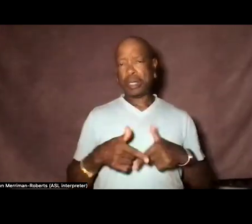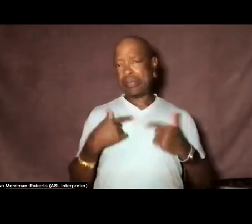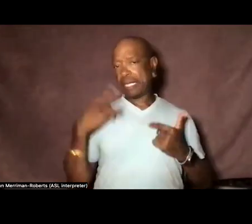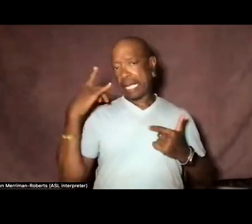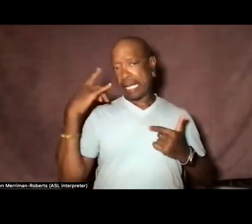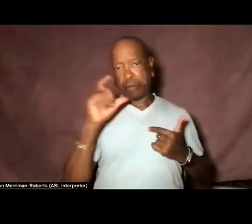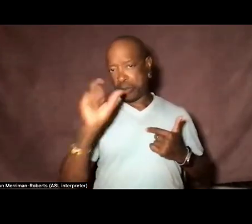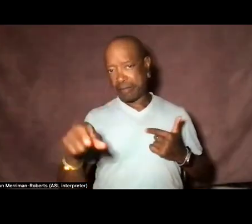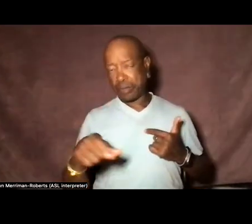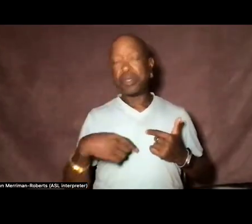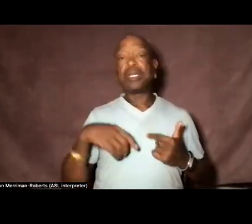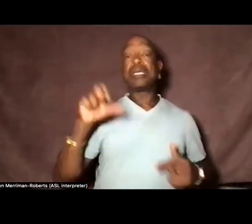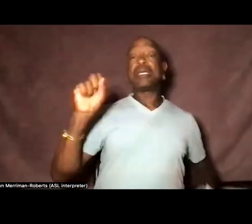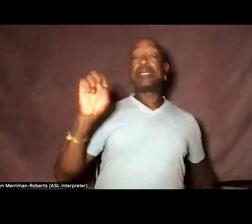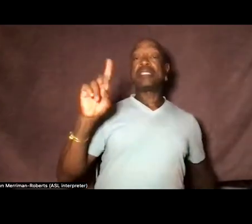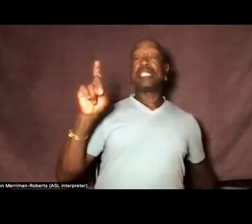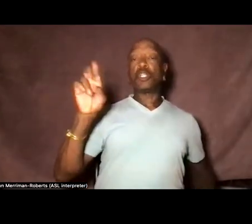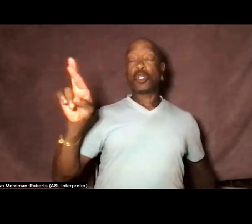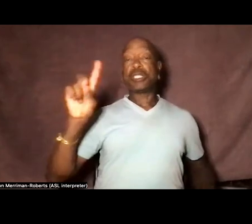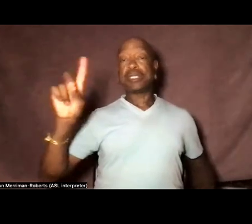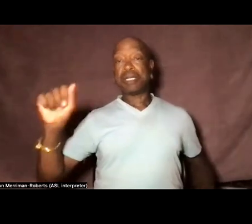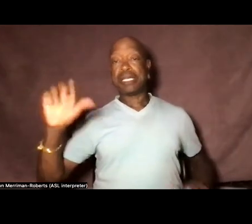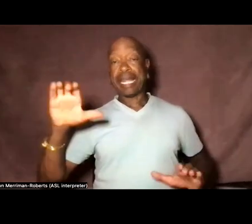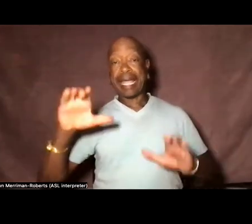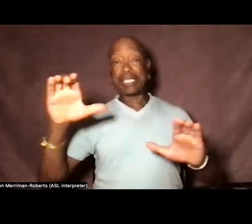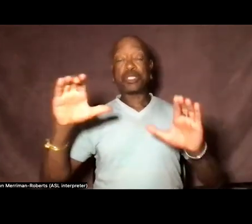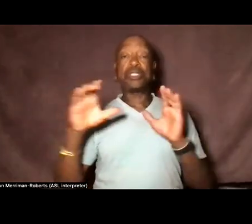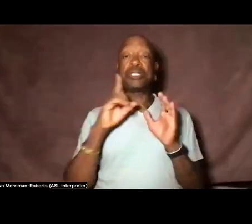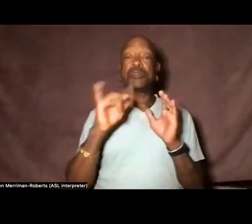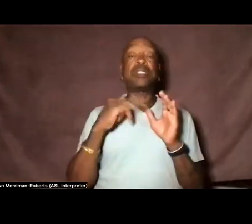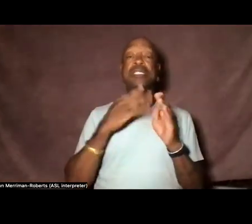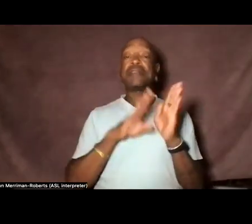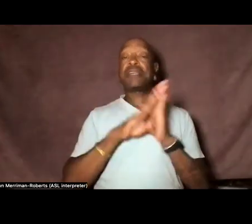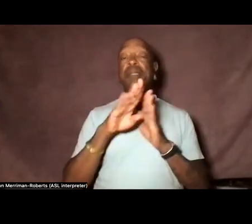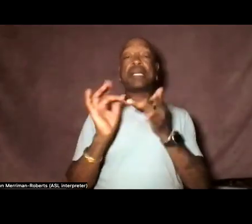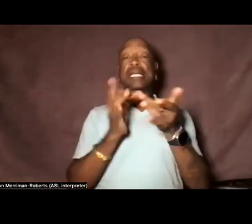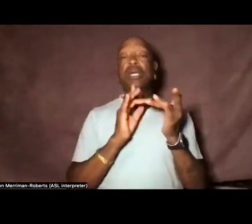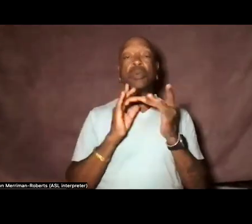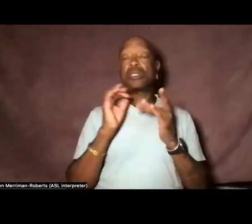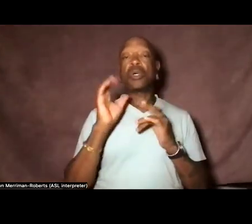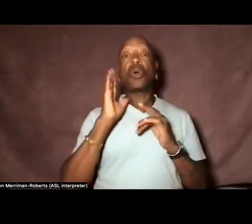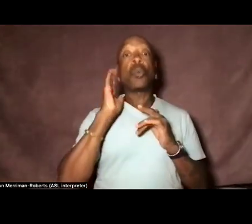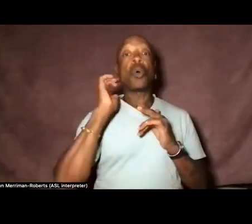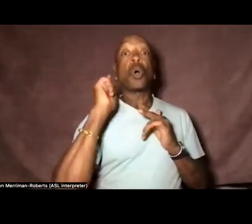senior and disability uh action is building out a network so that we'll all be ready to respond to